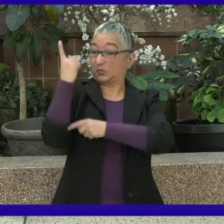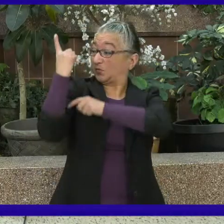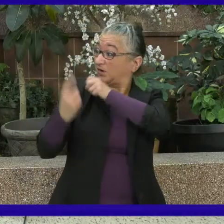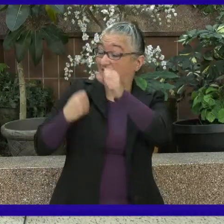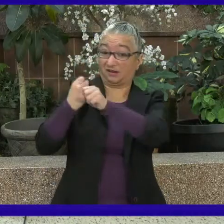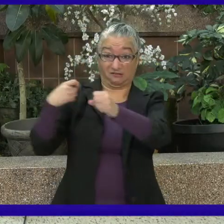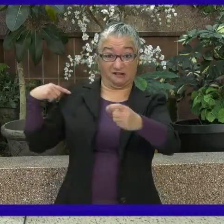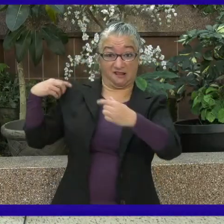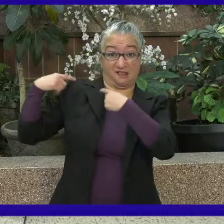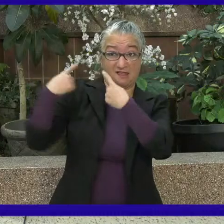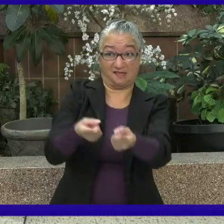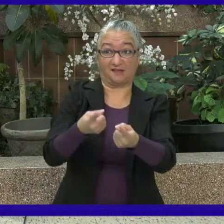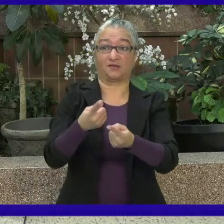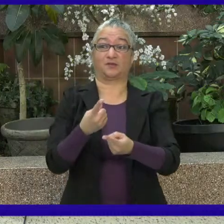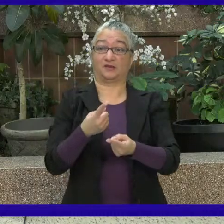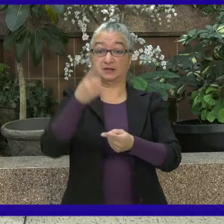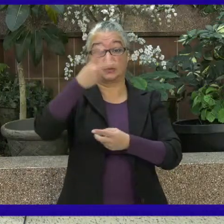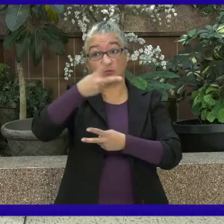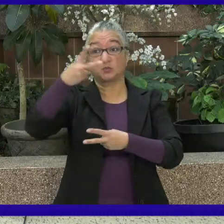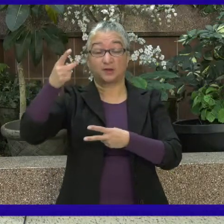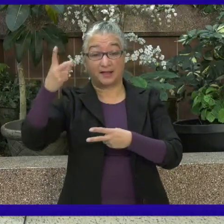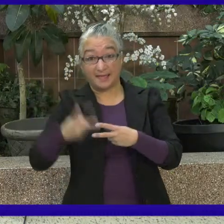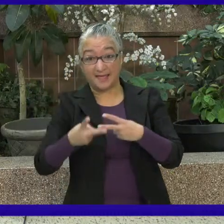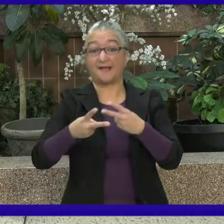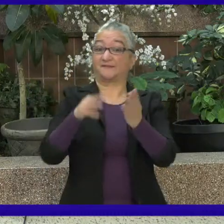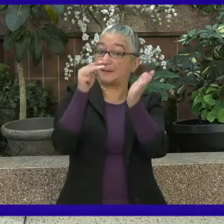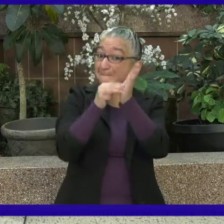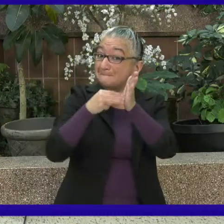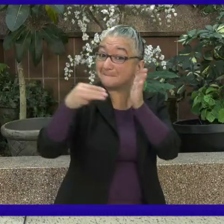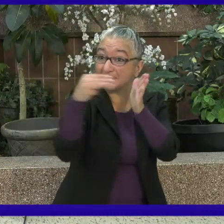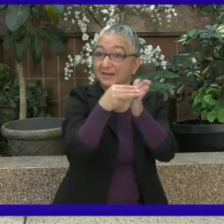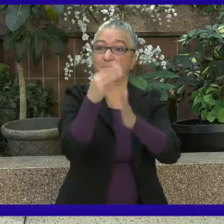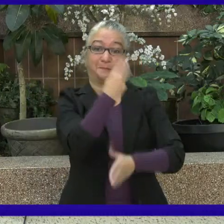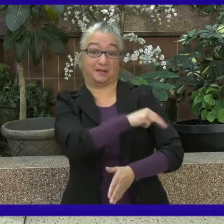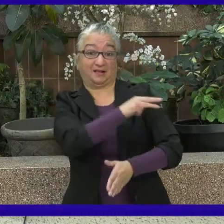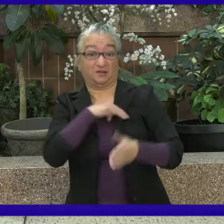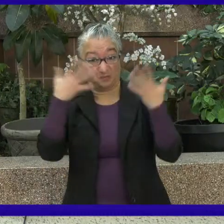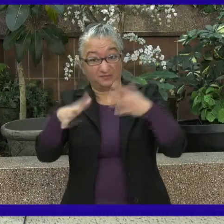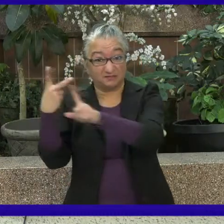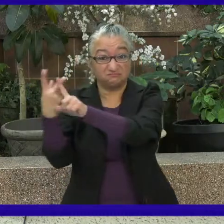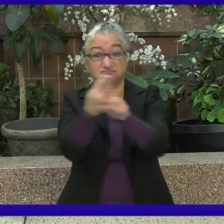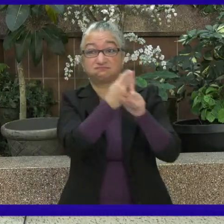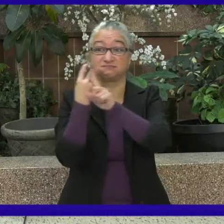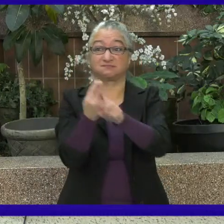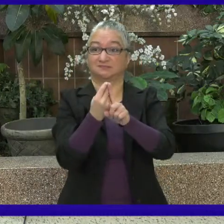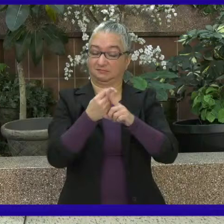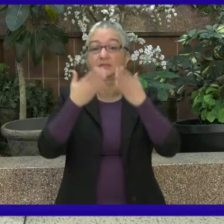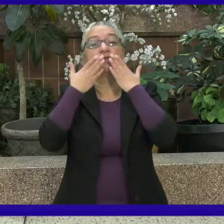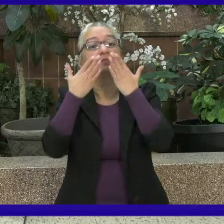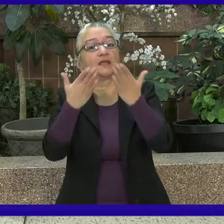of the people here today and many many others every time someone rolls up their sleeve and